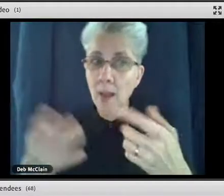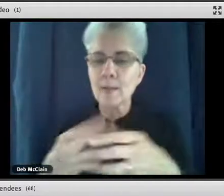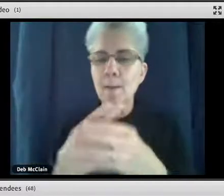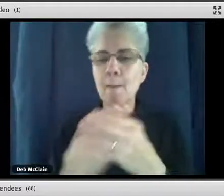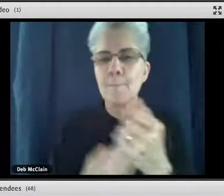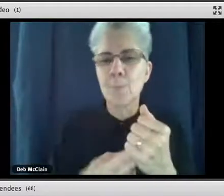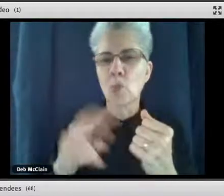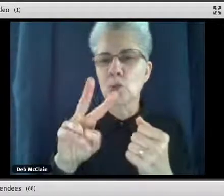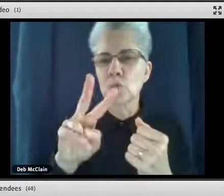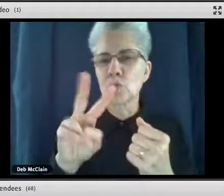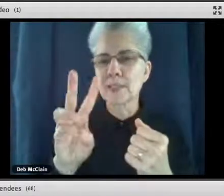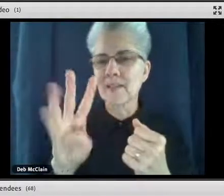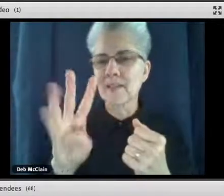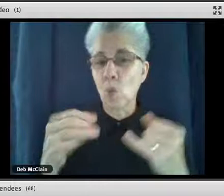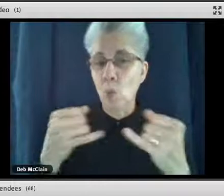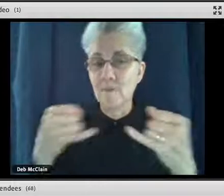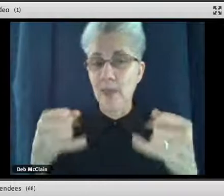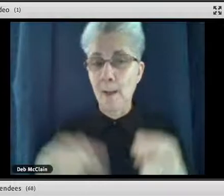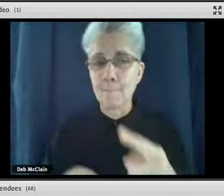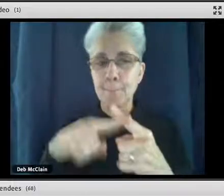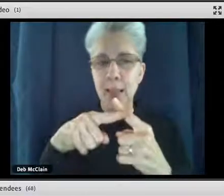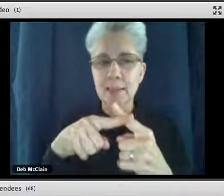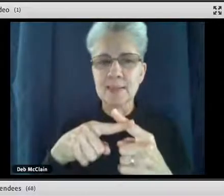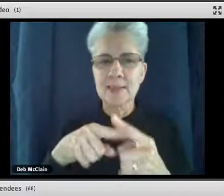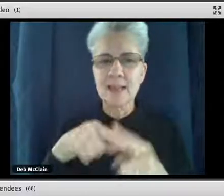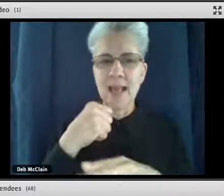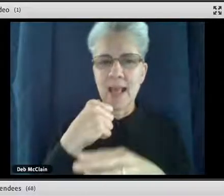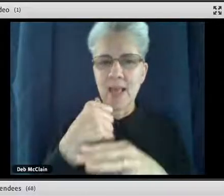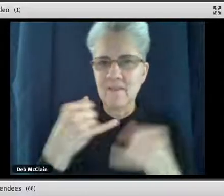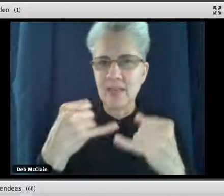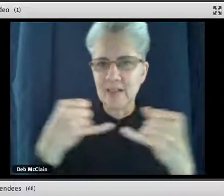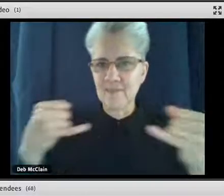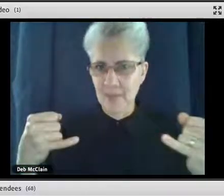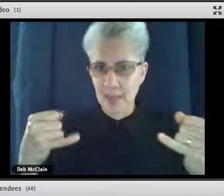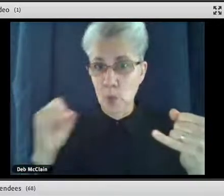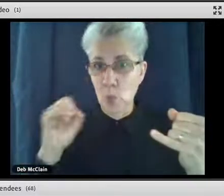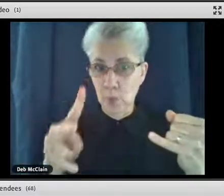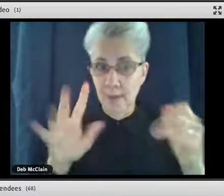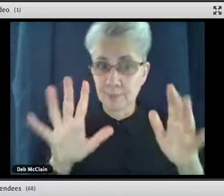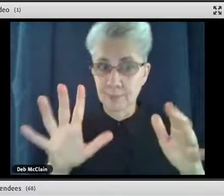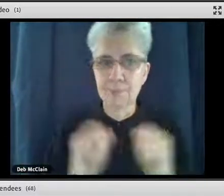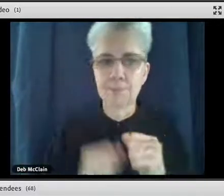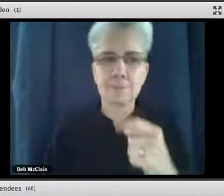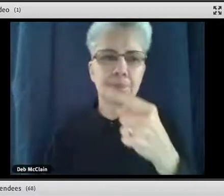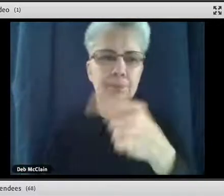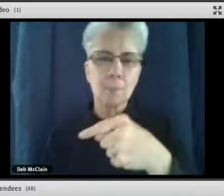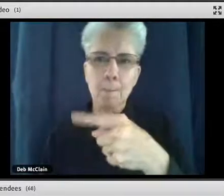like what this looks like, both in the 264 fields as well as in the fixed fields.